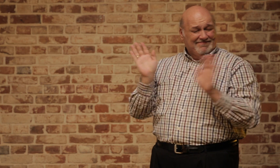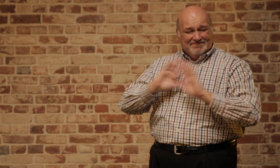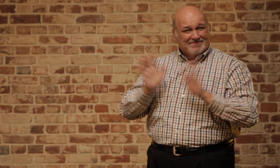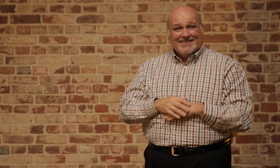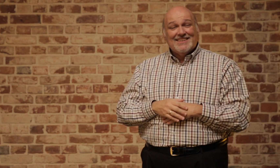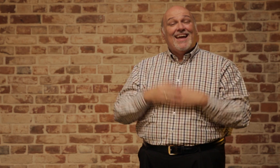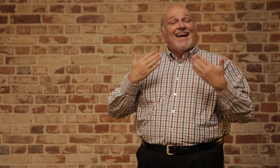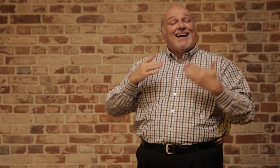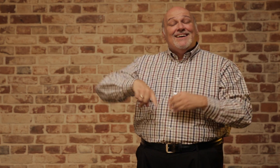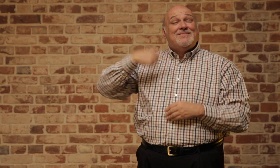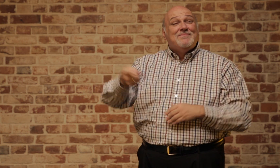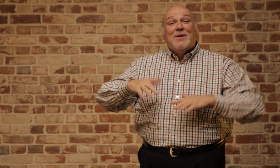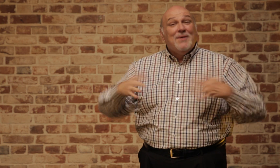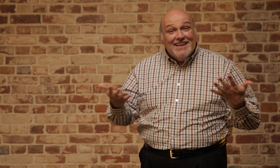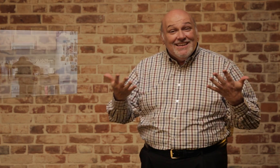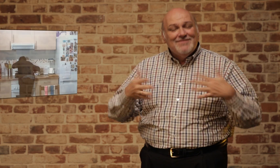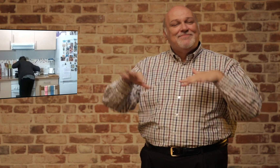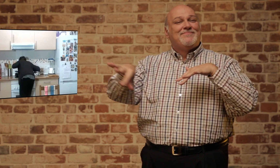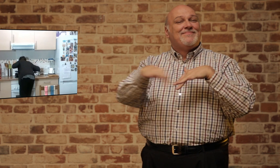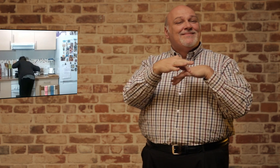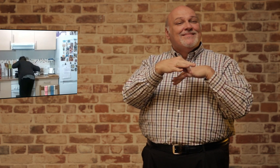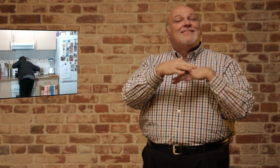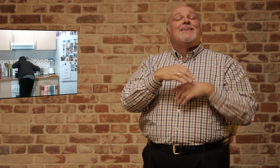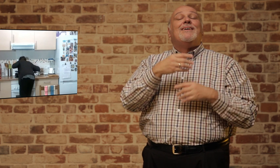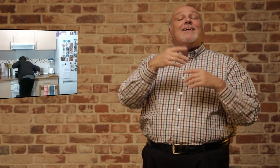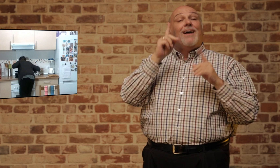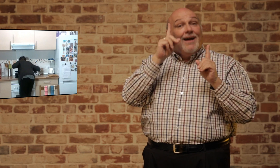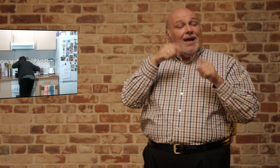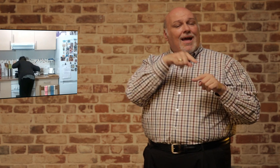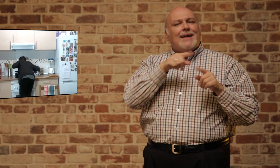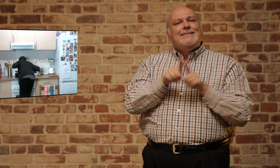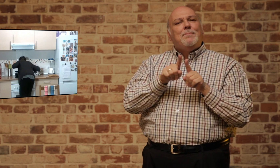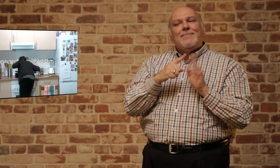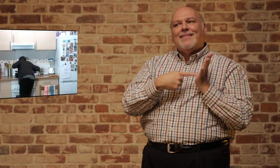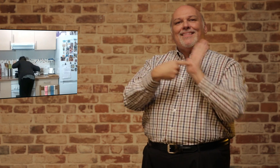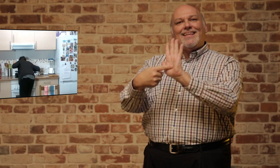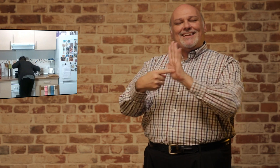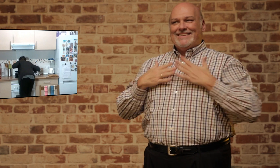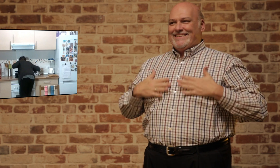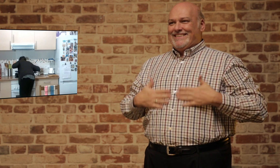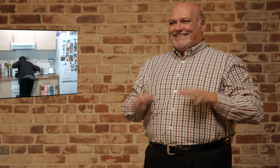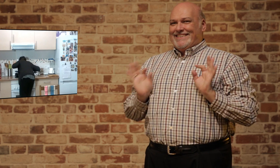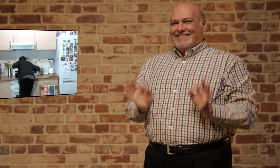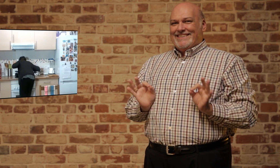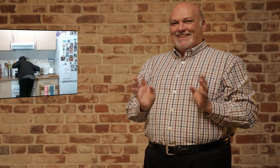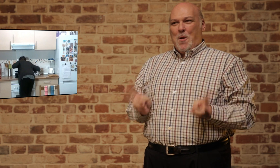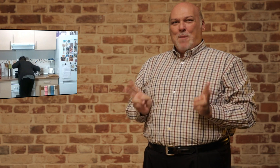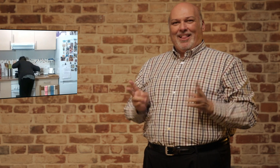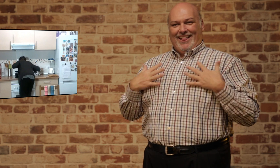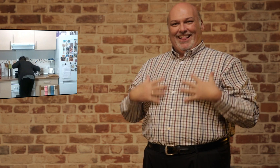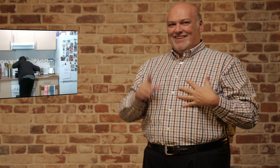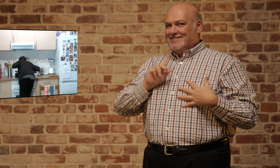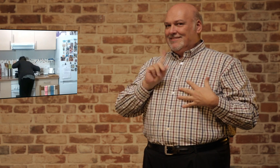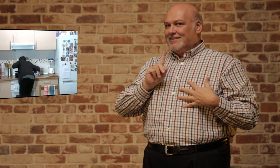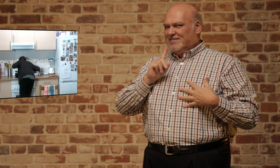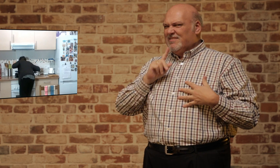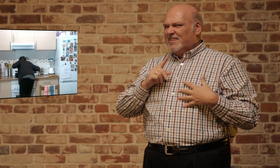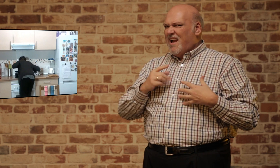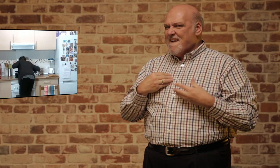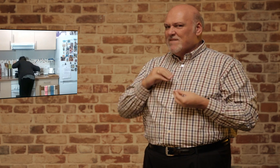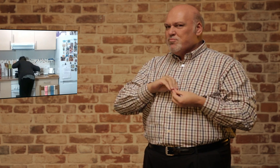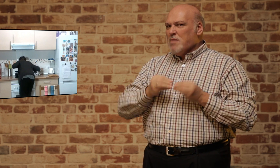Next video is the married couple, one was pretending to be ok but was having a problem.